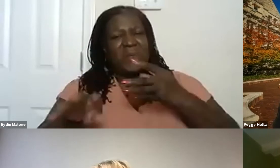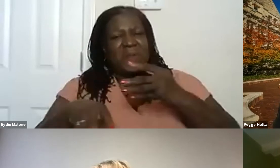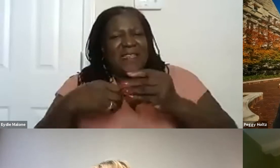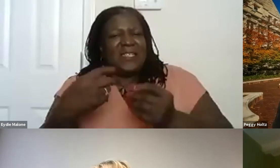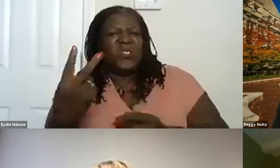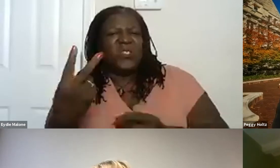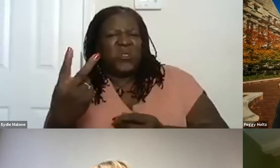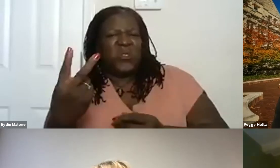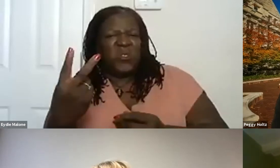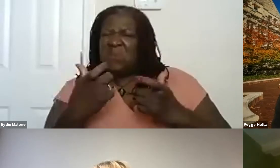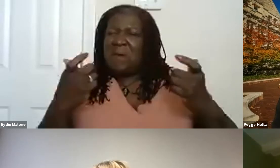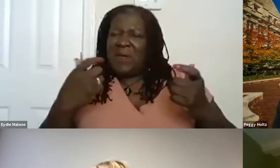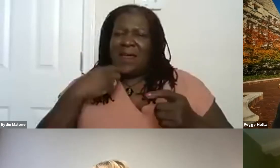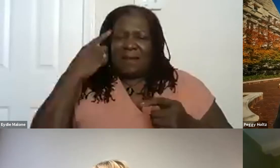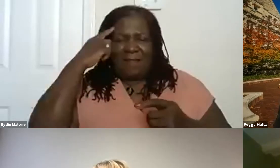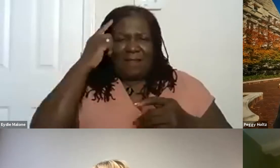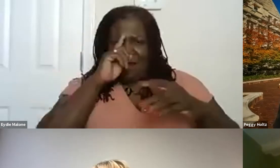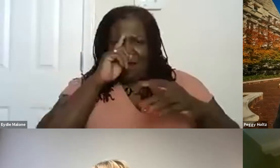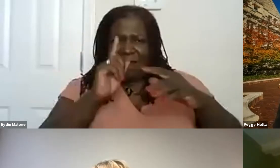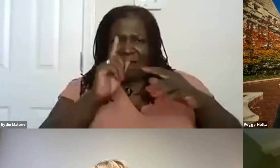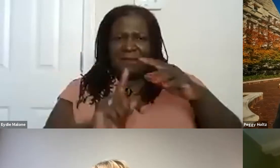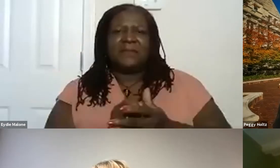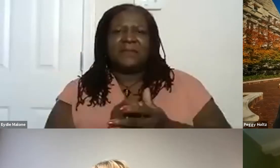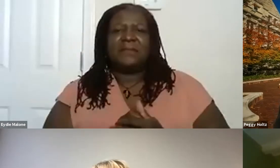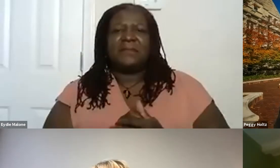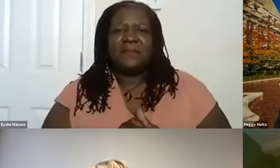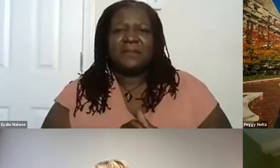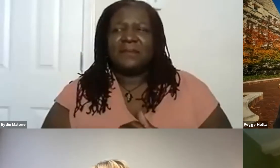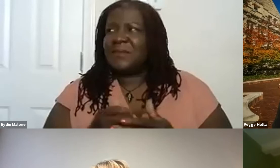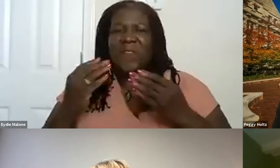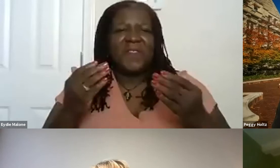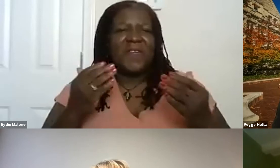All right. Well, thank you. And, you know, actually, that's a great place to